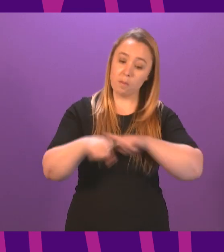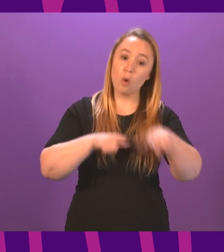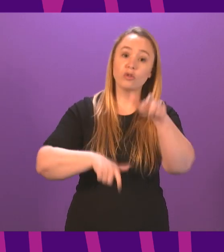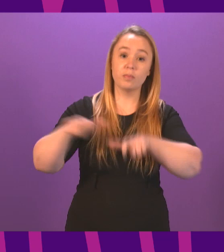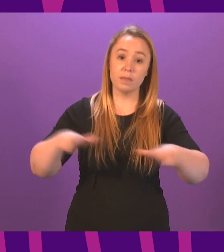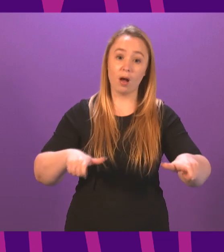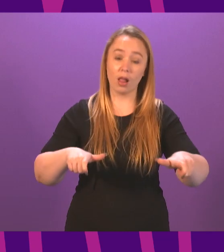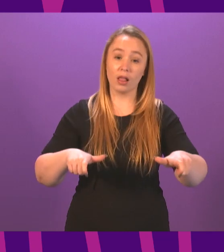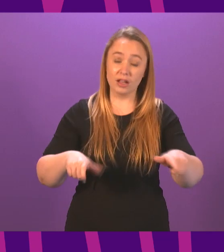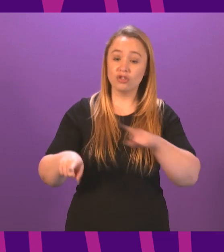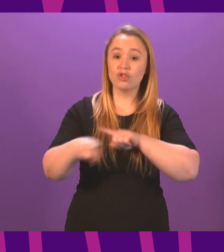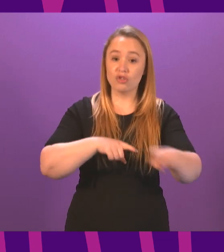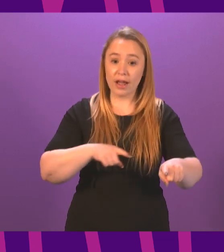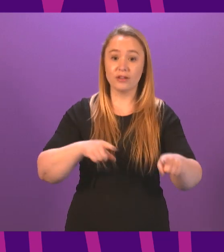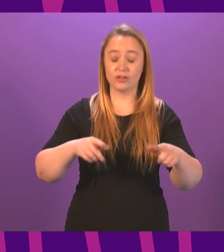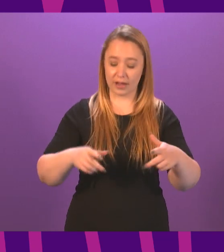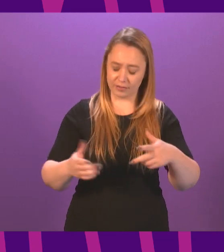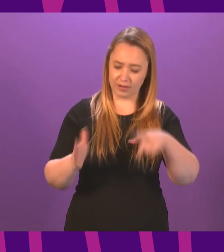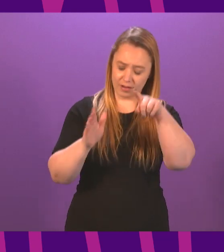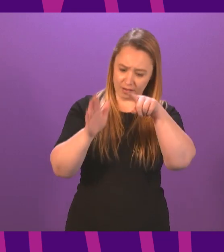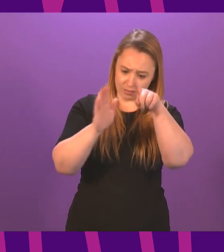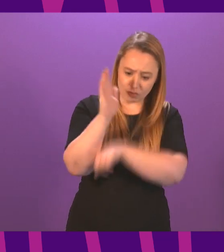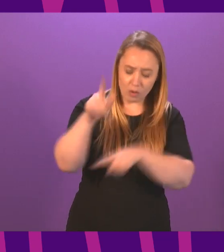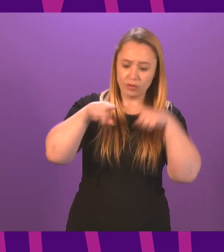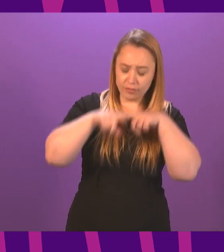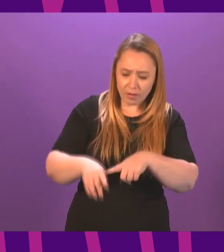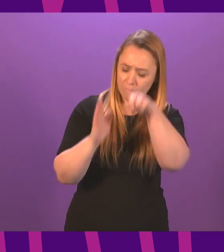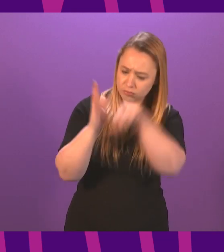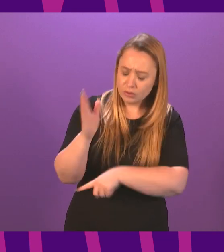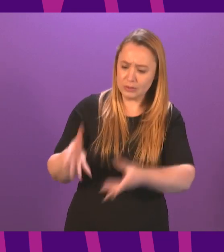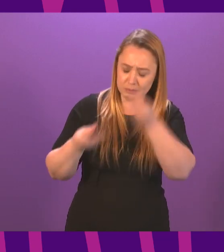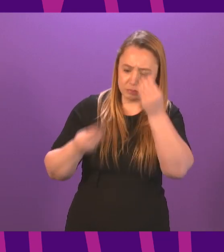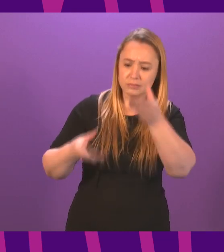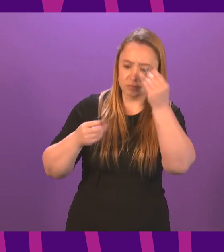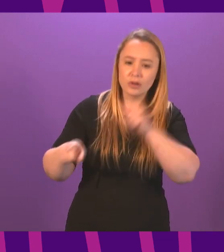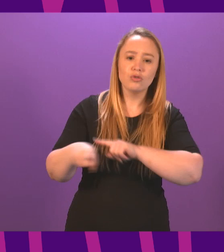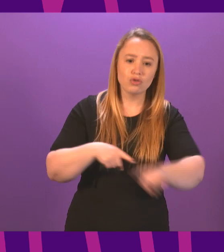up with the regulations in order to follow them. However, as things stand, the best-case